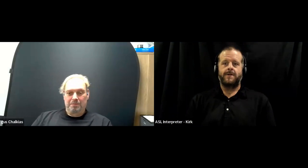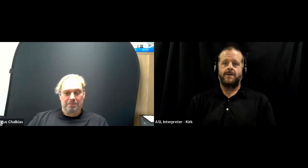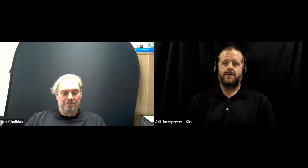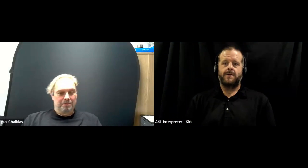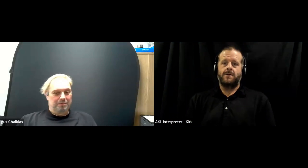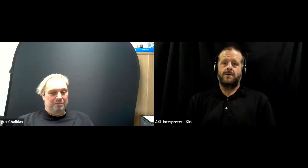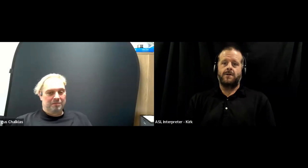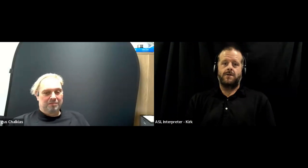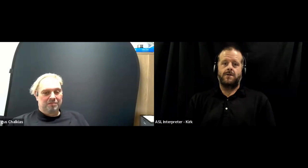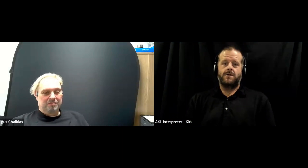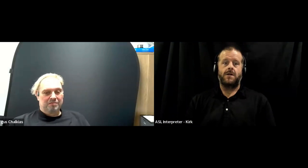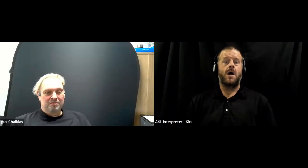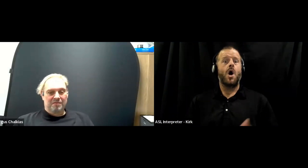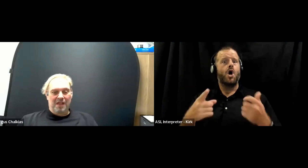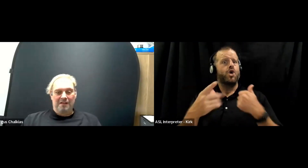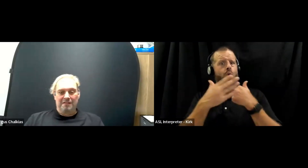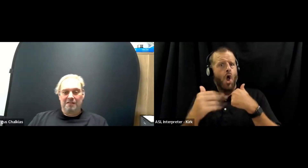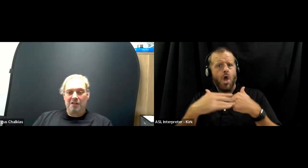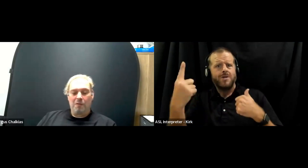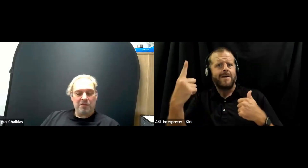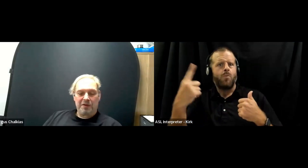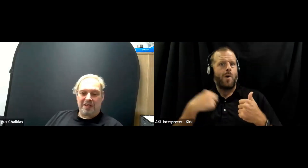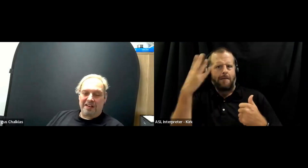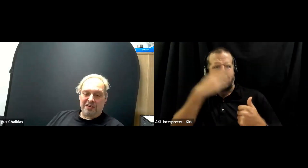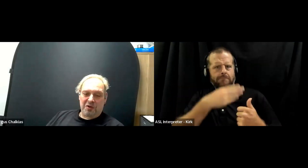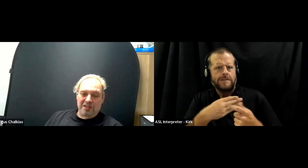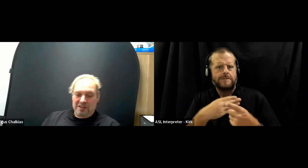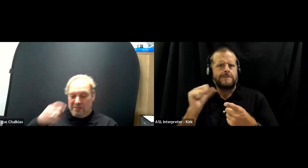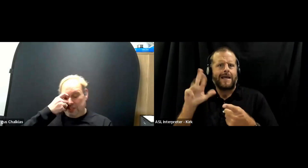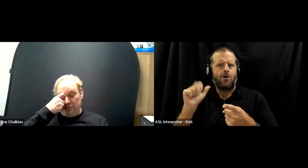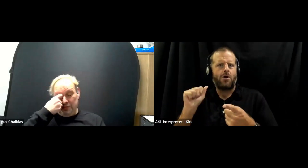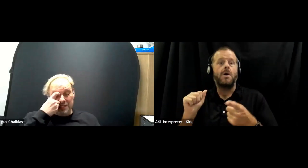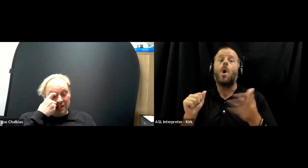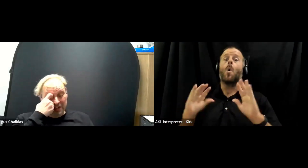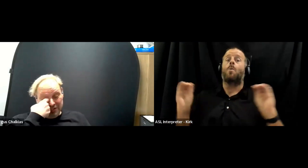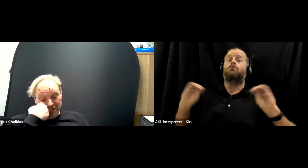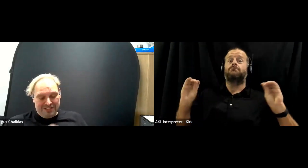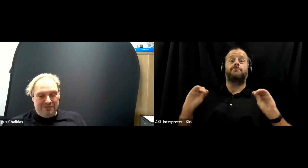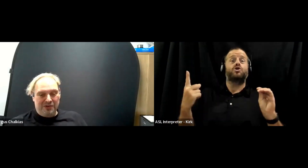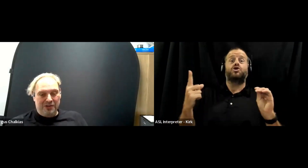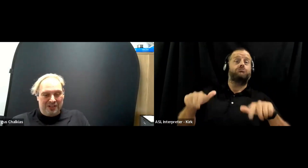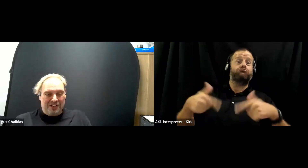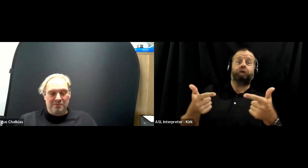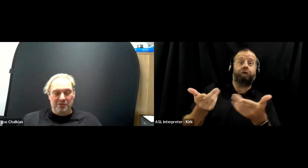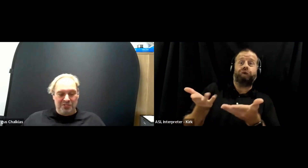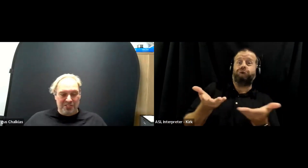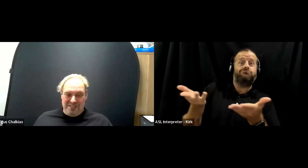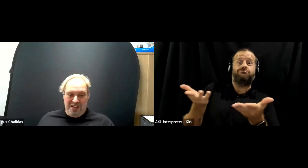Are you calling on somebody or did I just miss that? Oh, no, I didn't call on anybody. I just was thinking for her contribution.